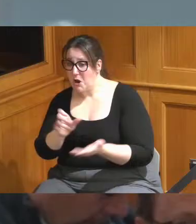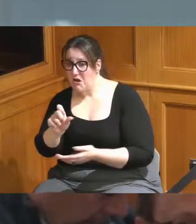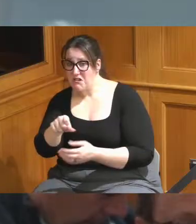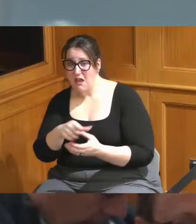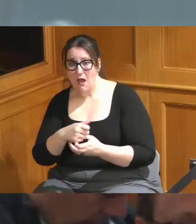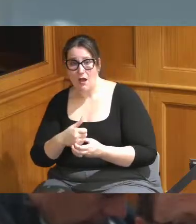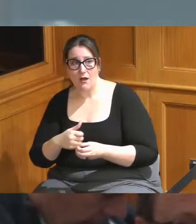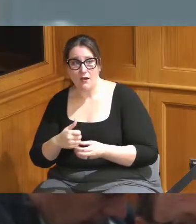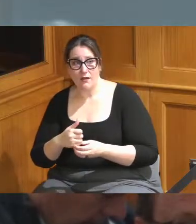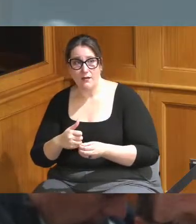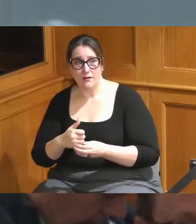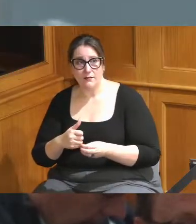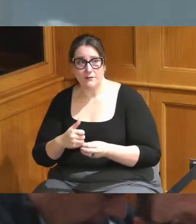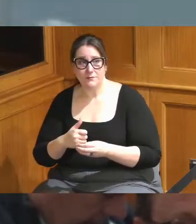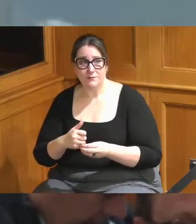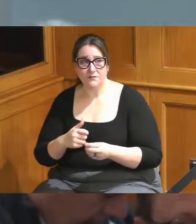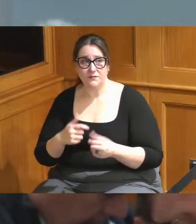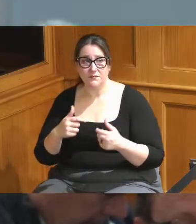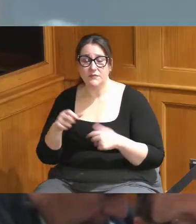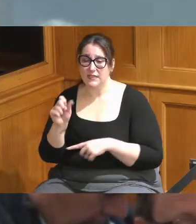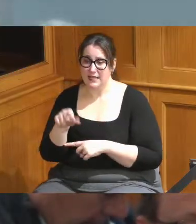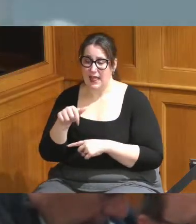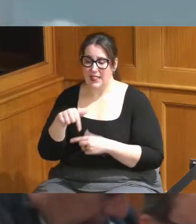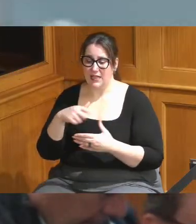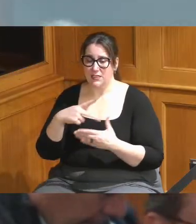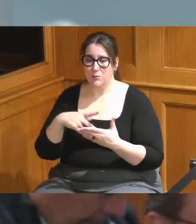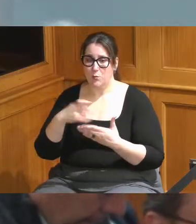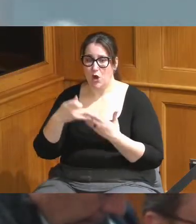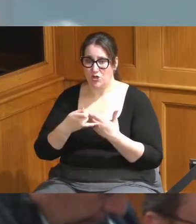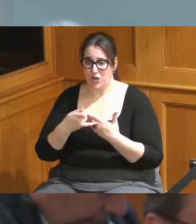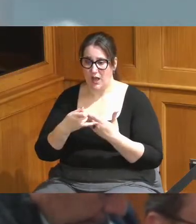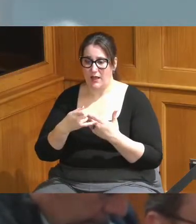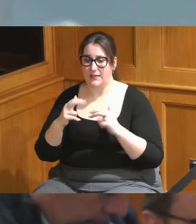a few others. I'll start but yes this project envisions the buildout and completion of the